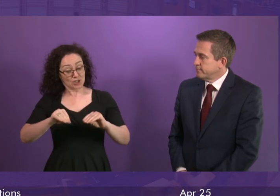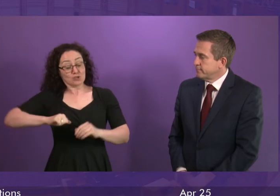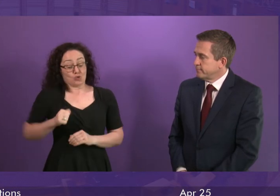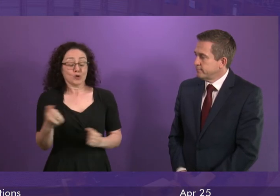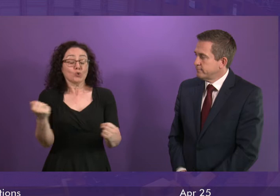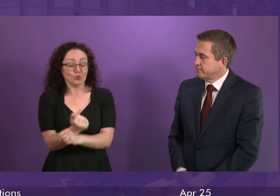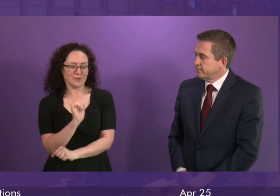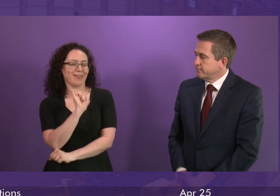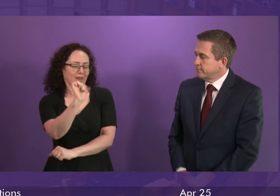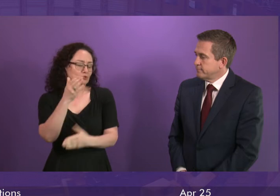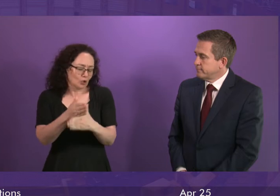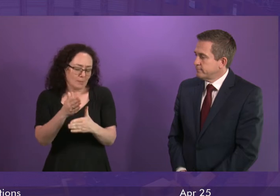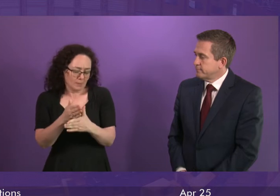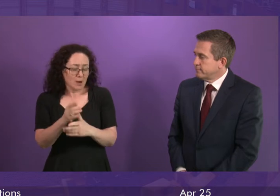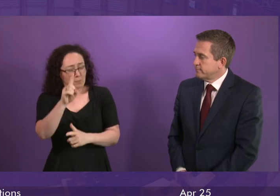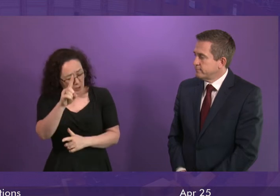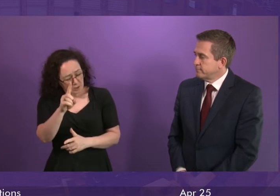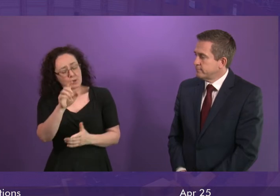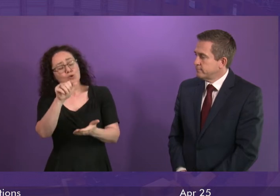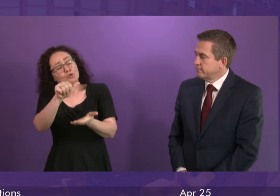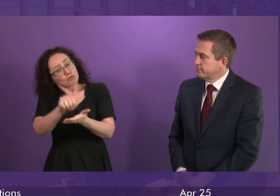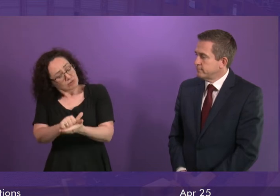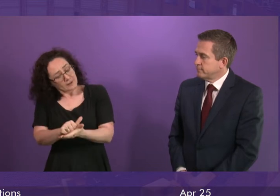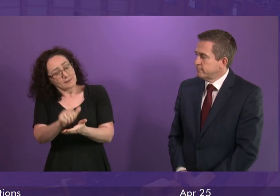Jackson Carlaw is, to some extent, right when he says that the issue is about the choices